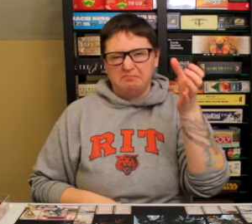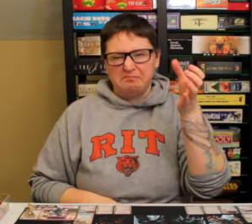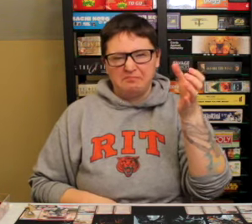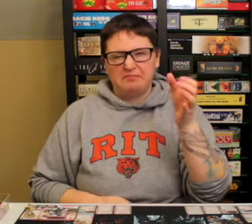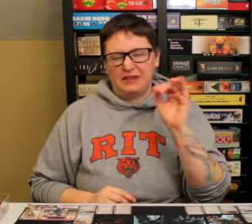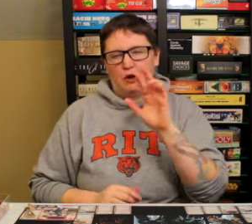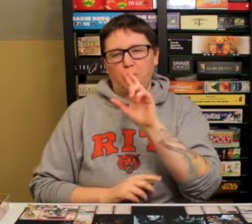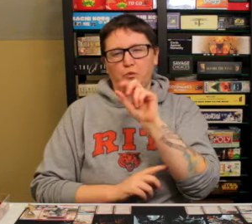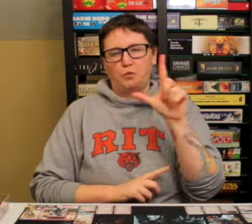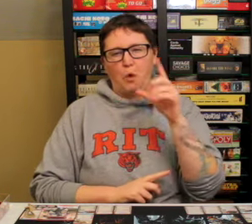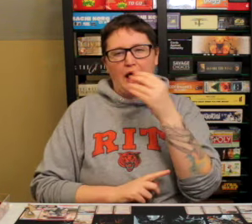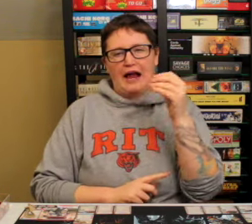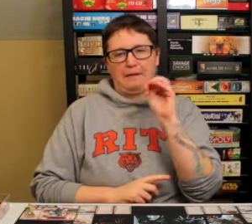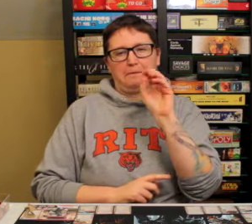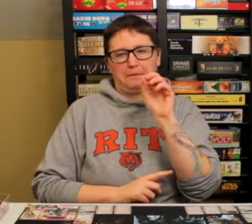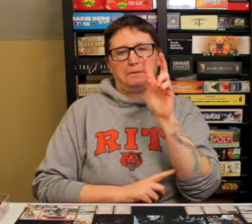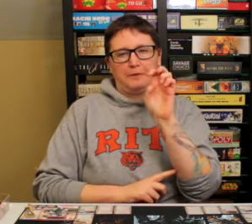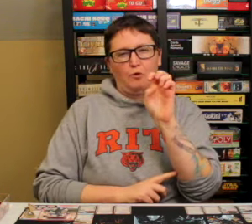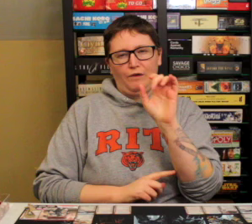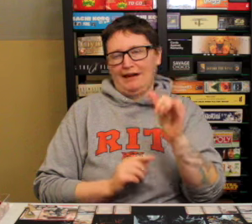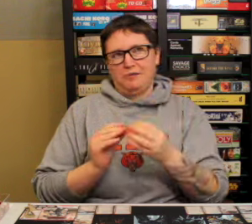So that's kind of the concept of roll and move.